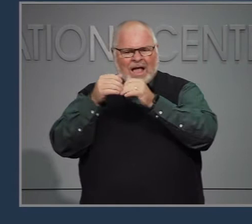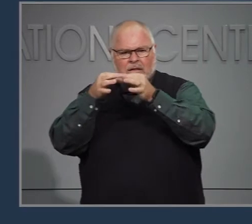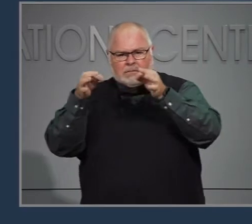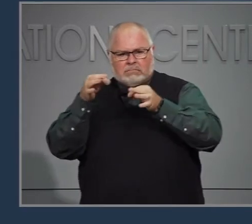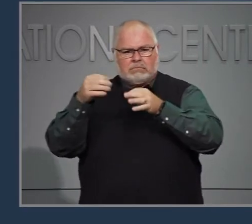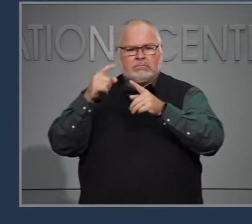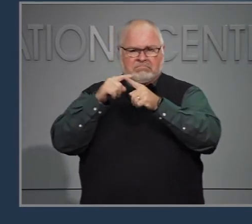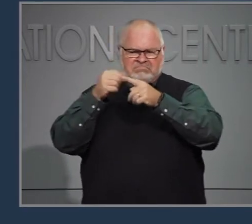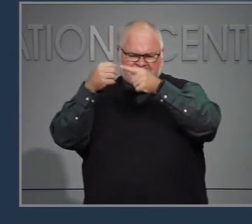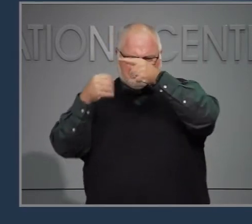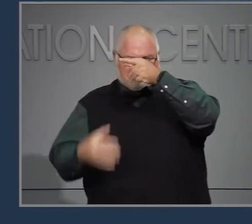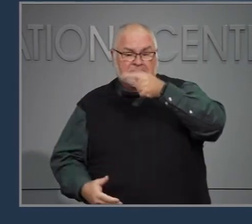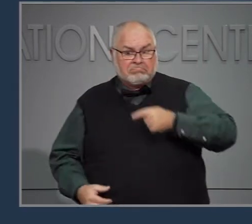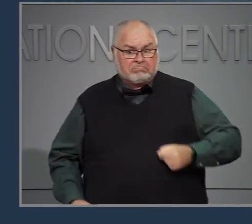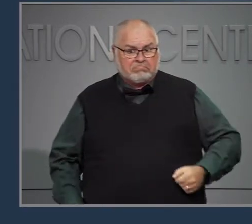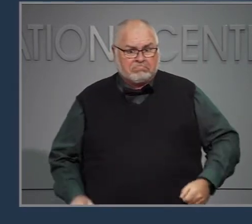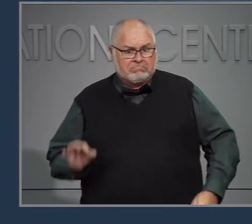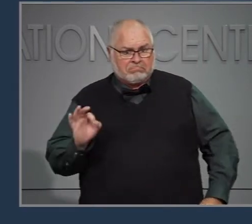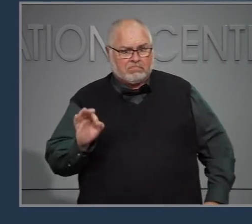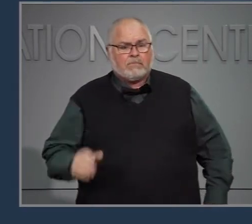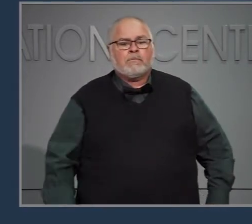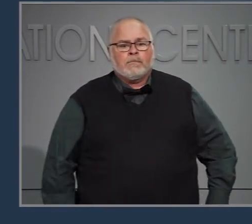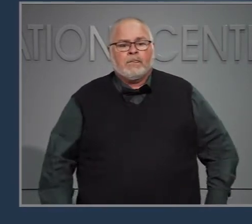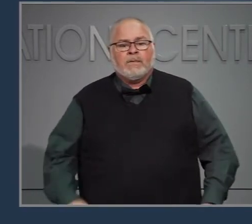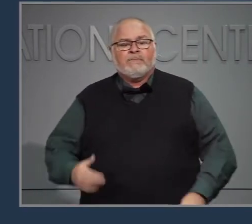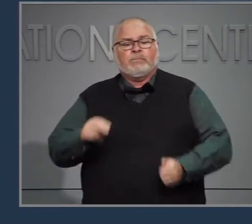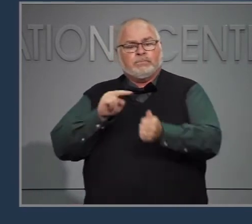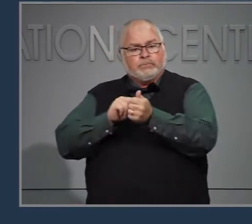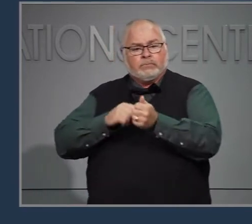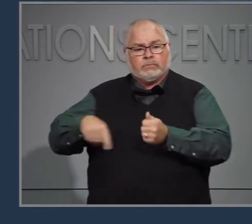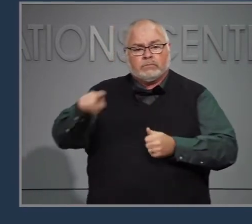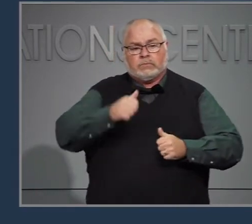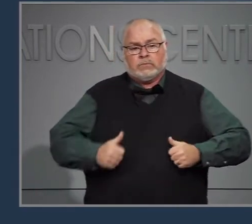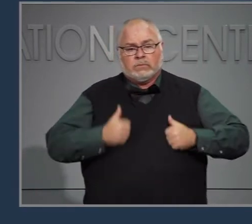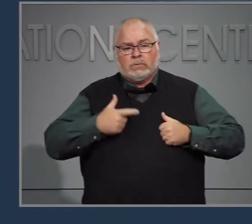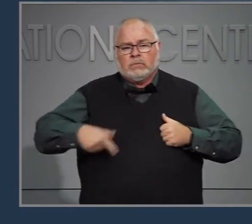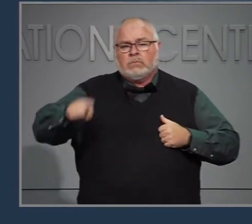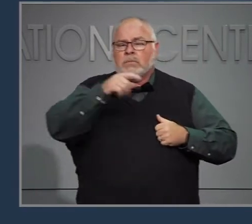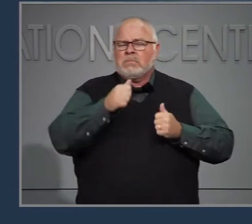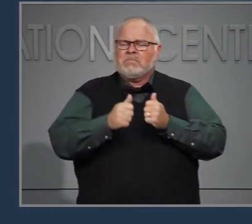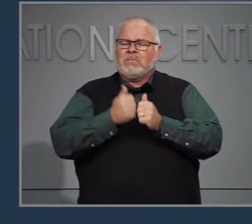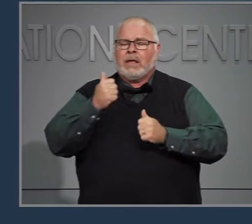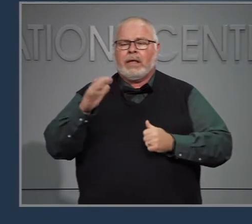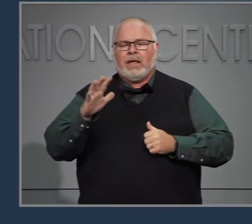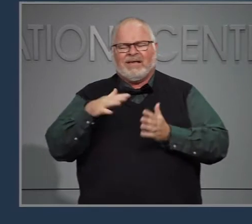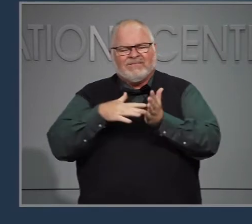SO OUR NURSING HOME RESIDENTS ARE AMONGST THE MOST VULNERABLE TO COVID-19 INFECTION FOR A